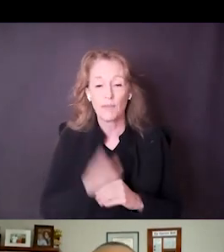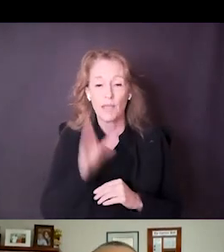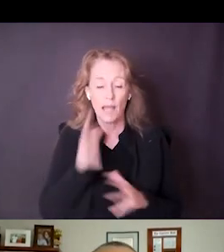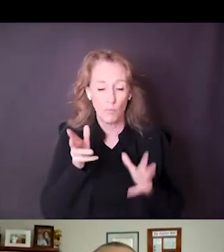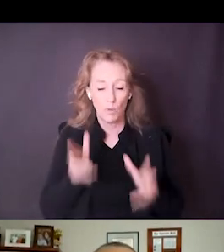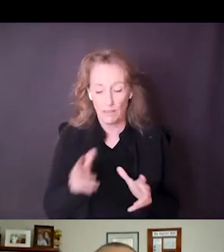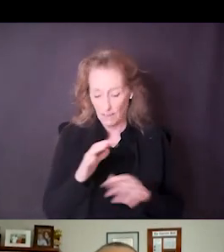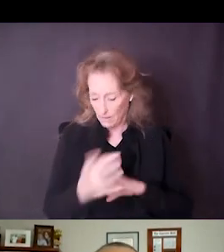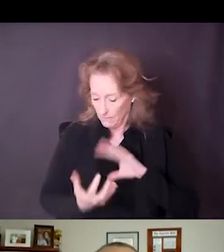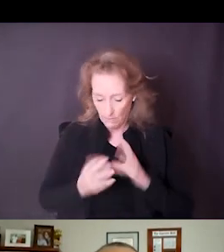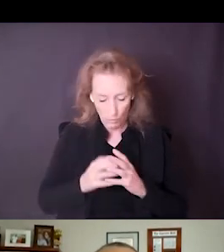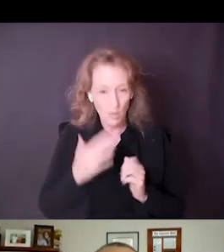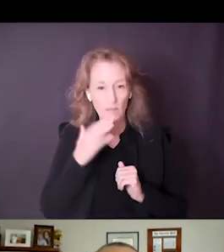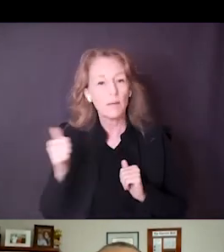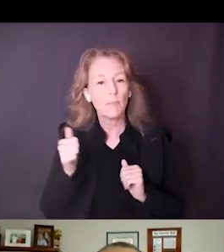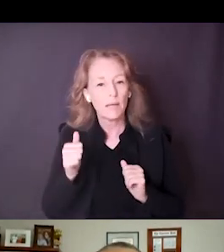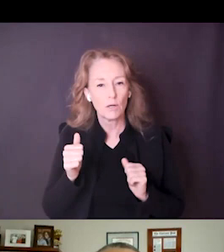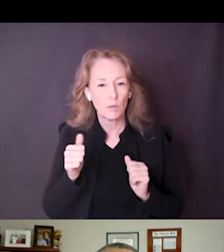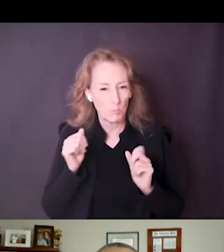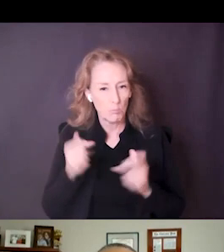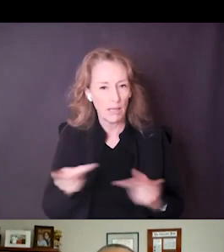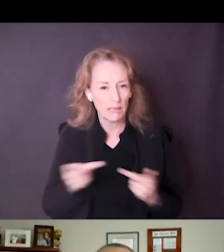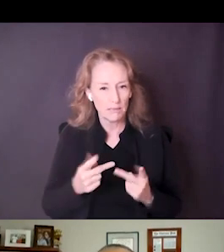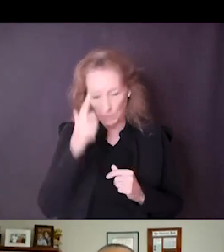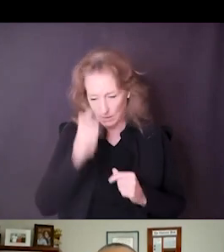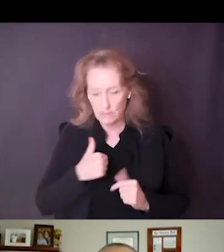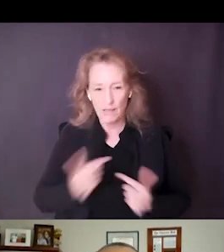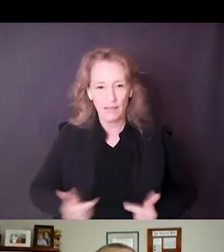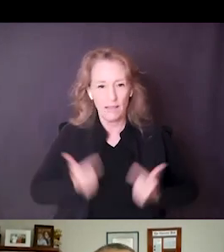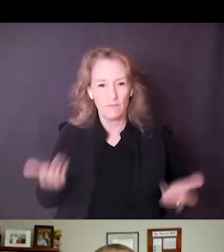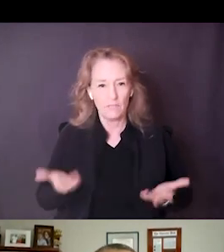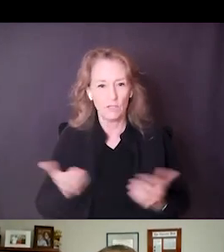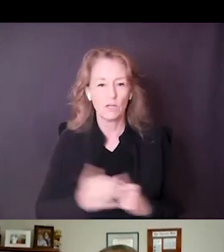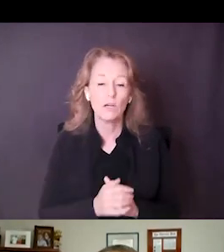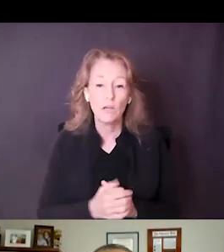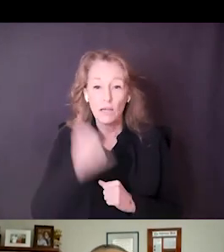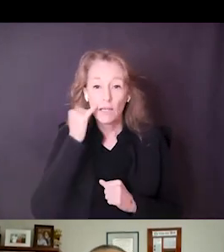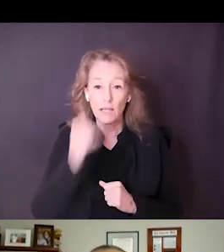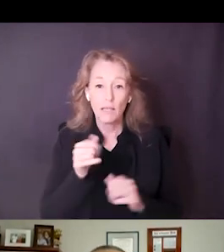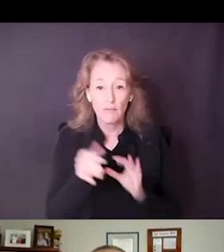MIGHT HAVE BEEN. IF THESE WORDS AND SENTENCES THOSE RESONATE WITH YOU, SO BE IT.